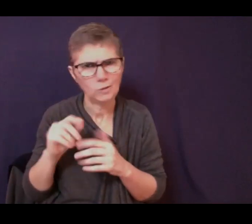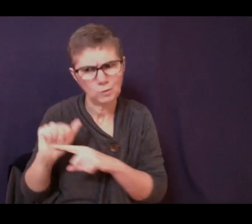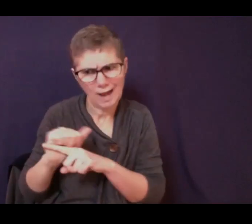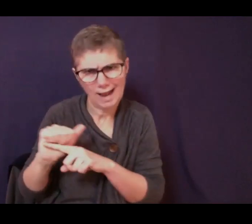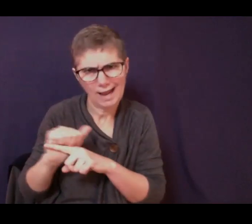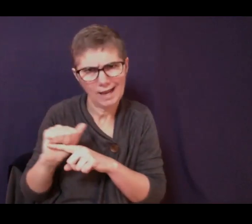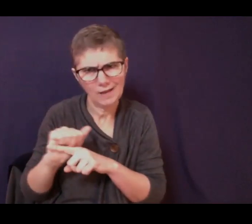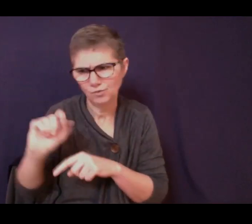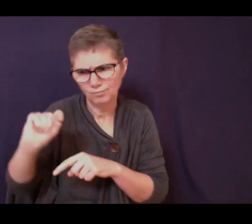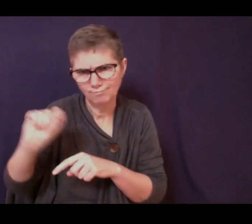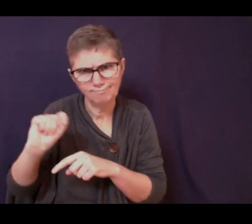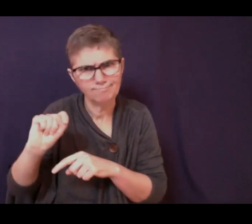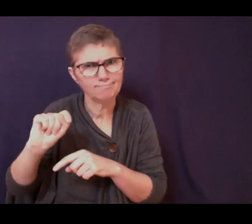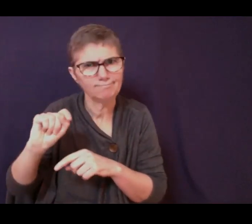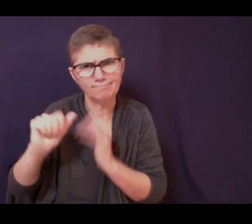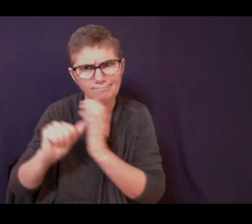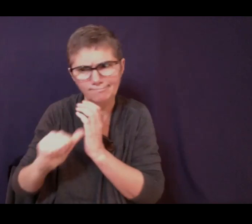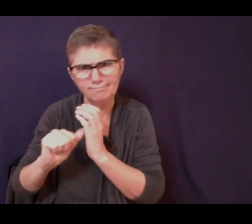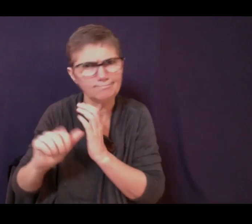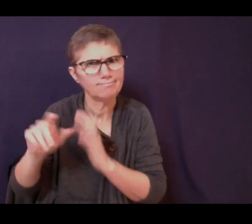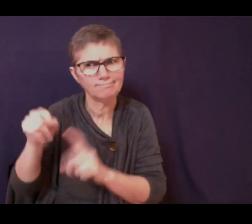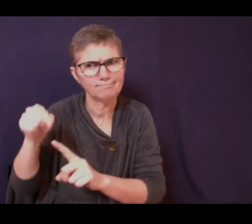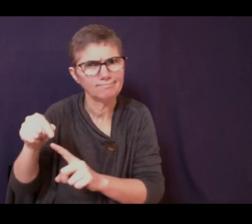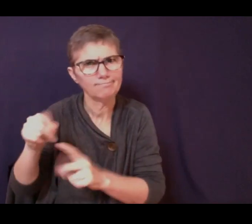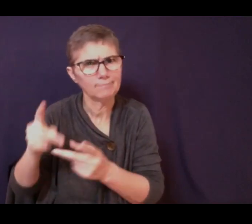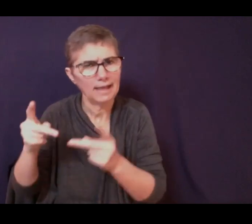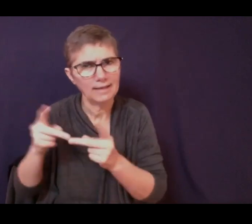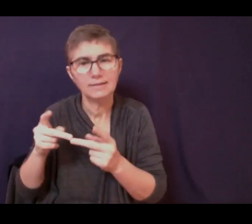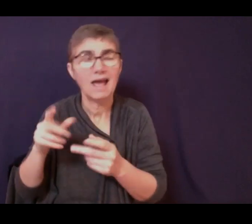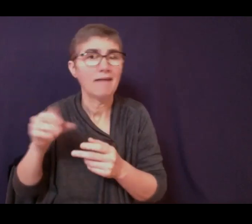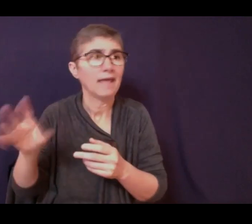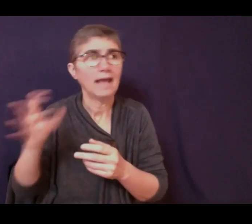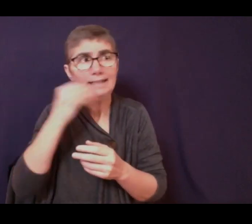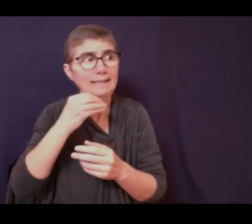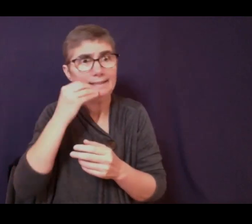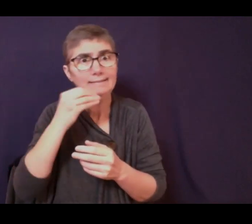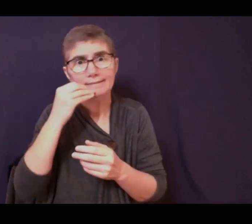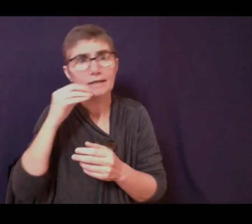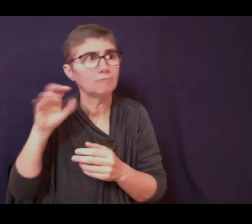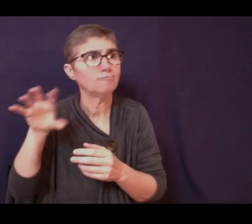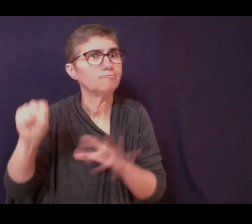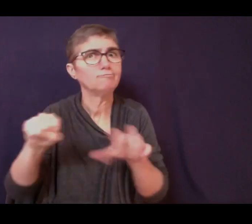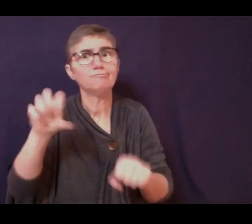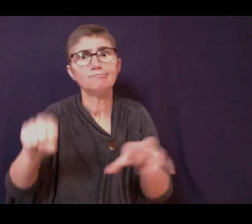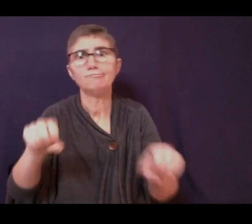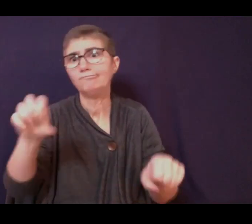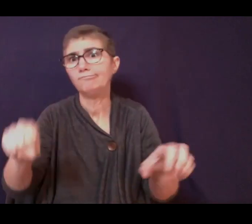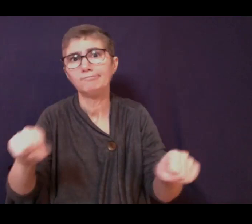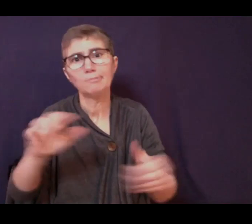they you know eat a lot of things that you would have in a lot of you know workplaces like paper and